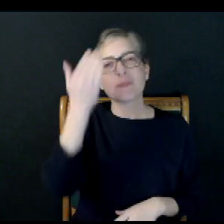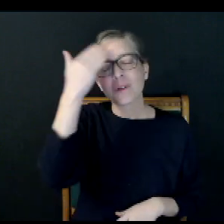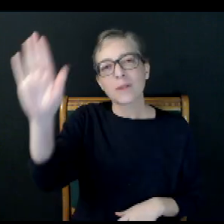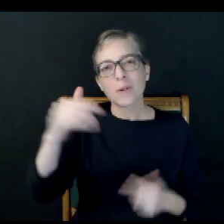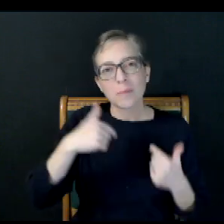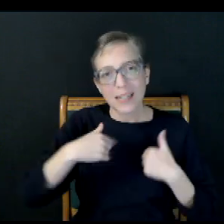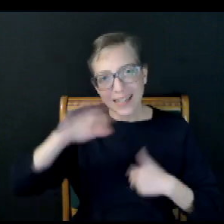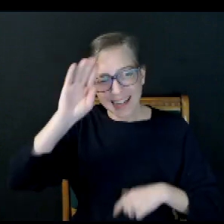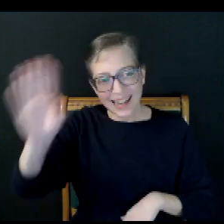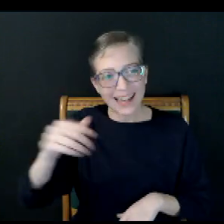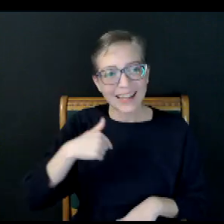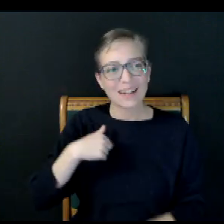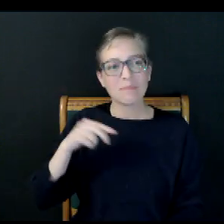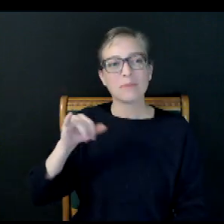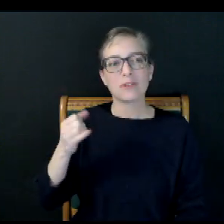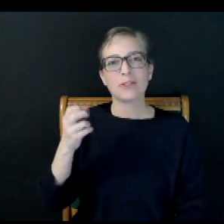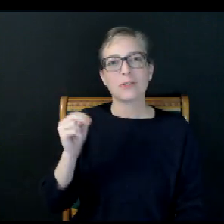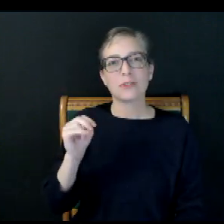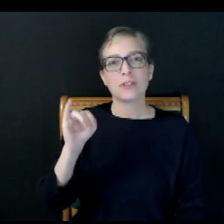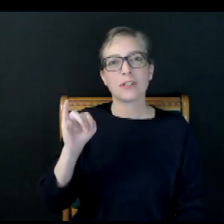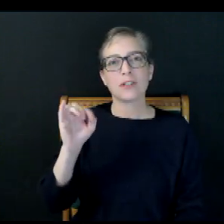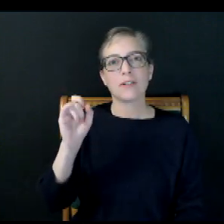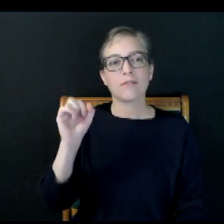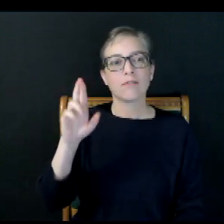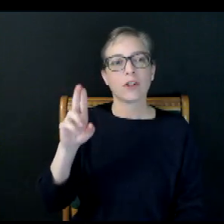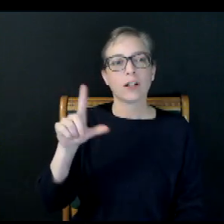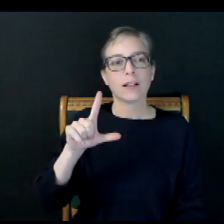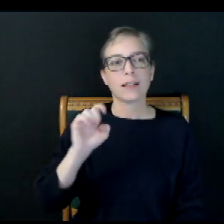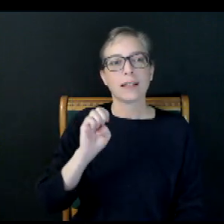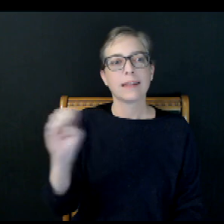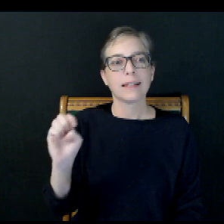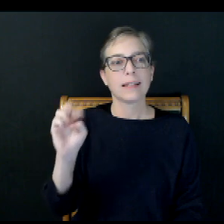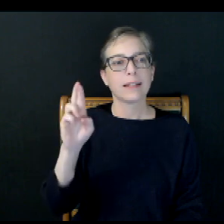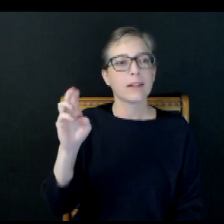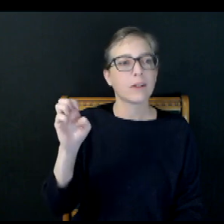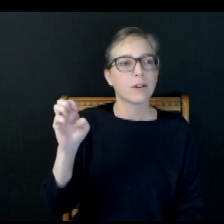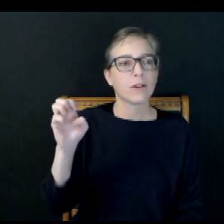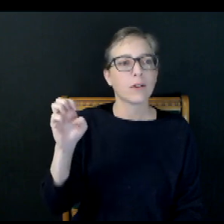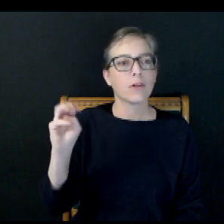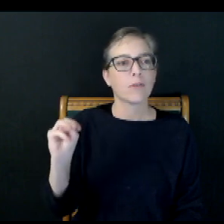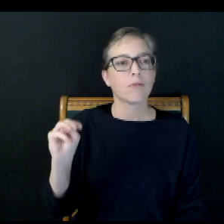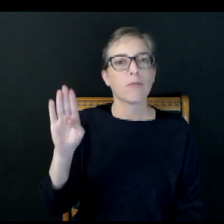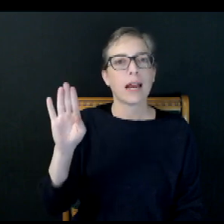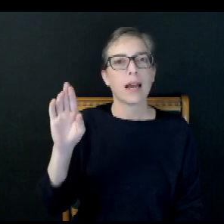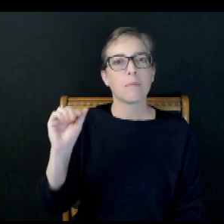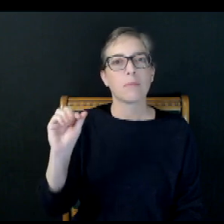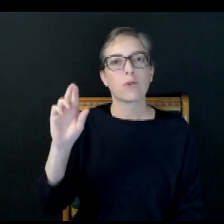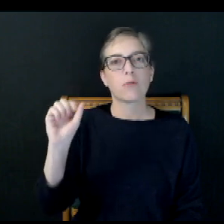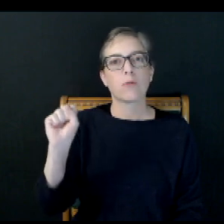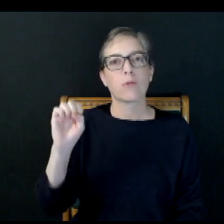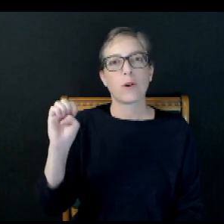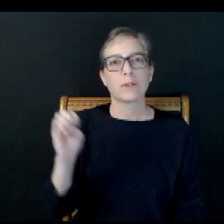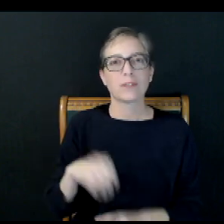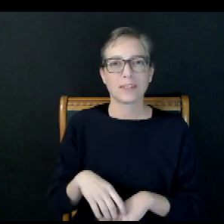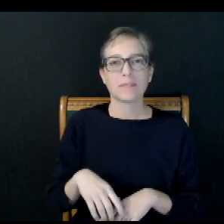and I'll be moderating the webinar today. I am a brown skinned black woman